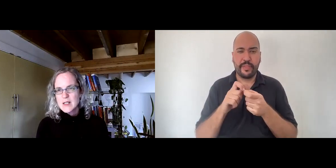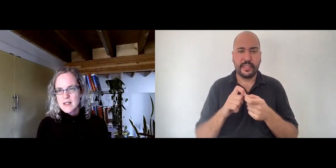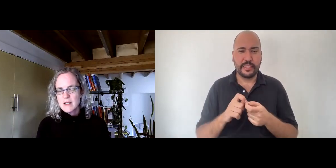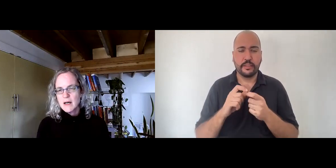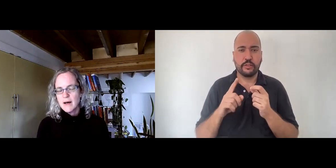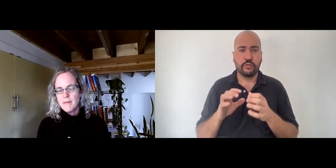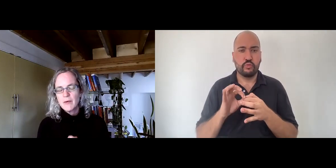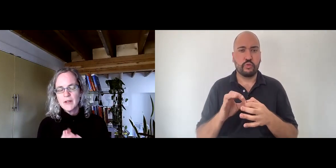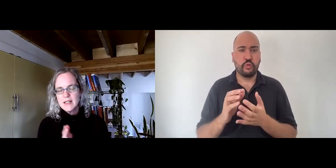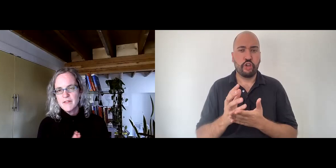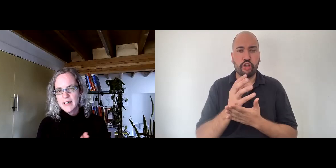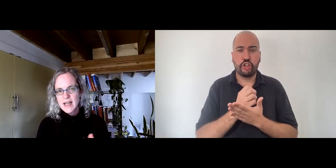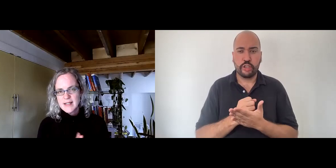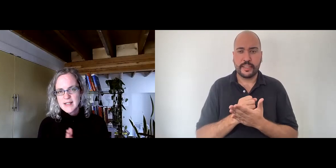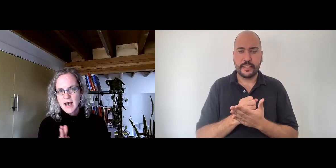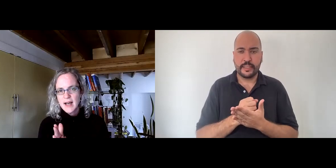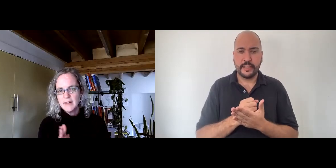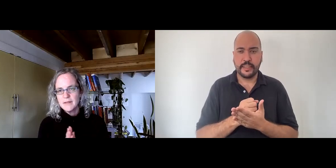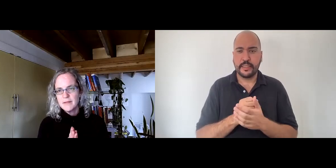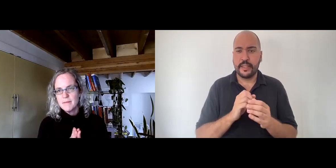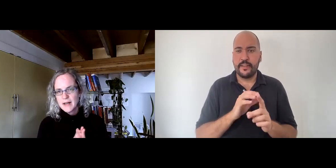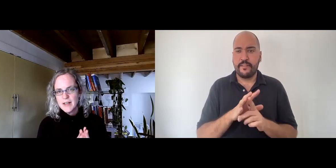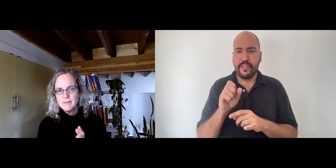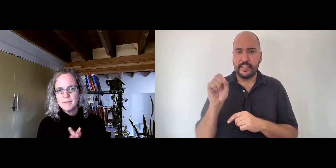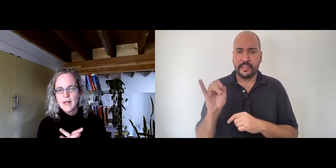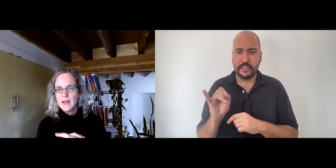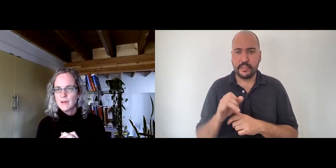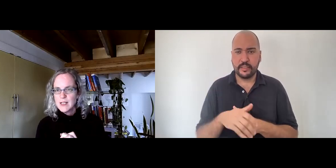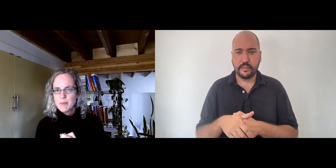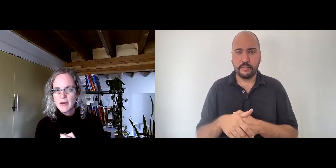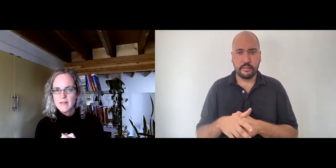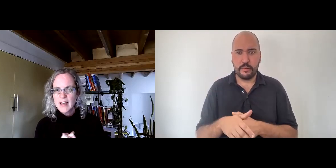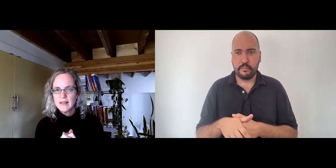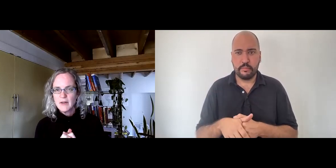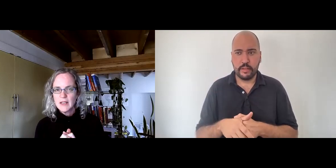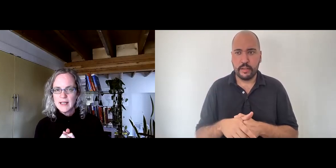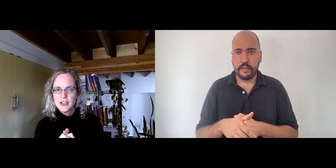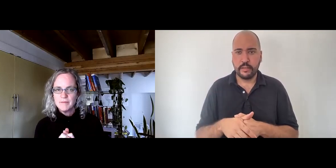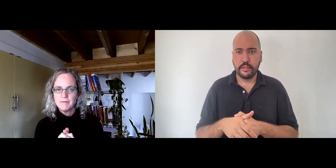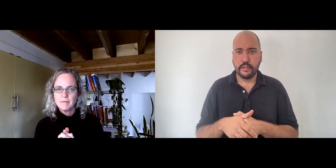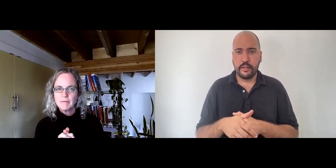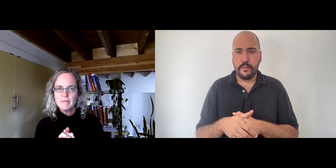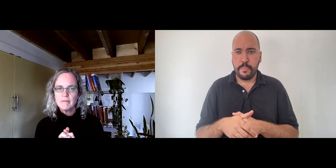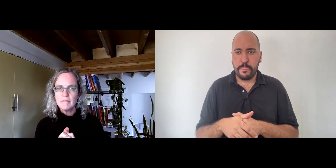How are earnings affect the SSI benefit and the earnings part of that calculation.